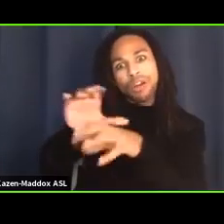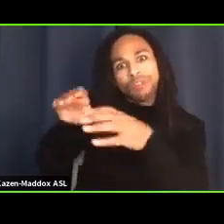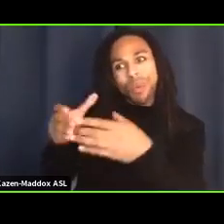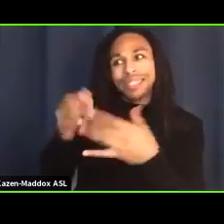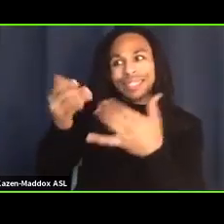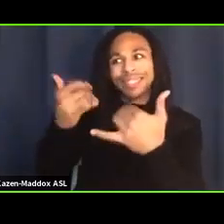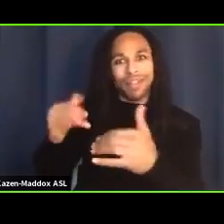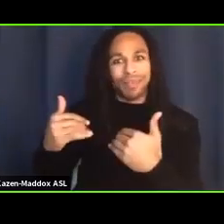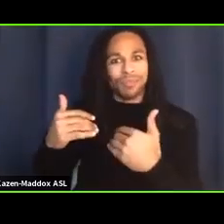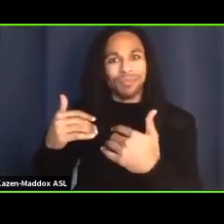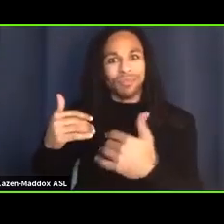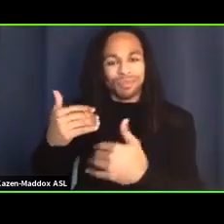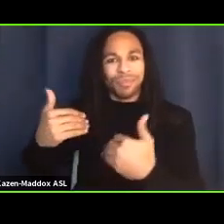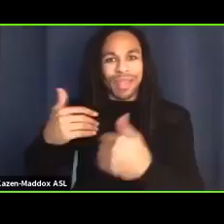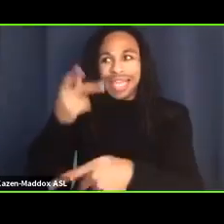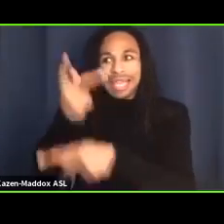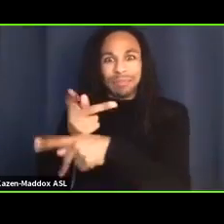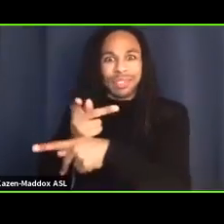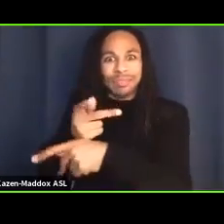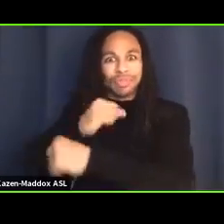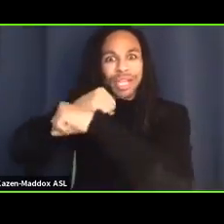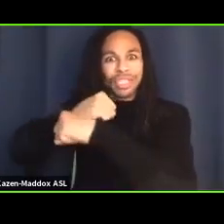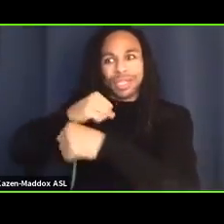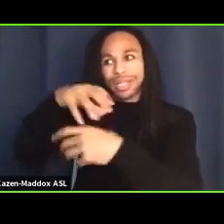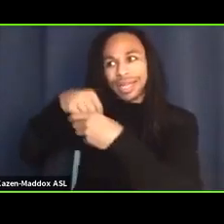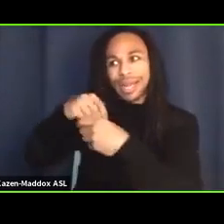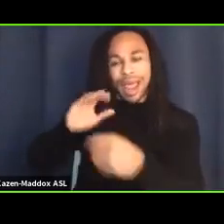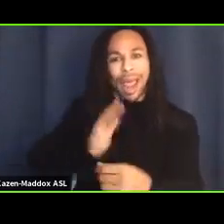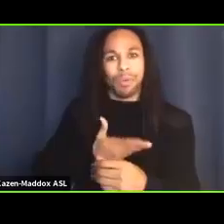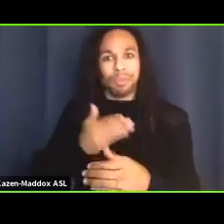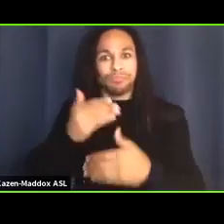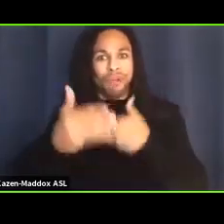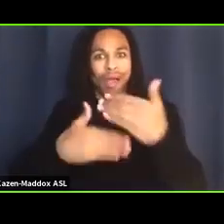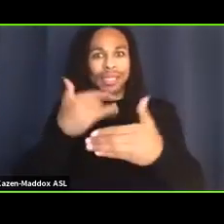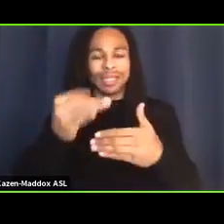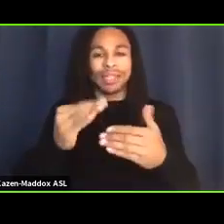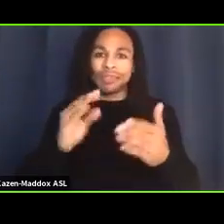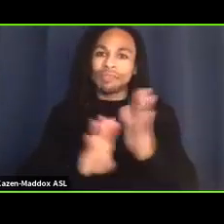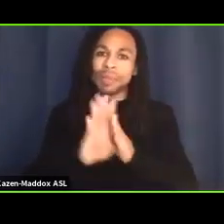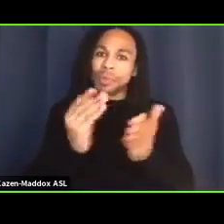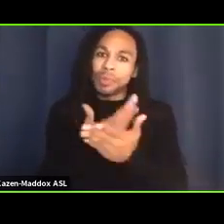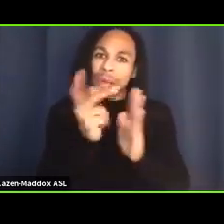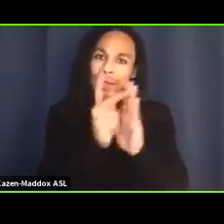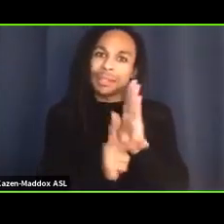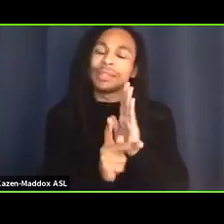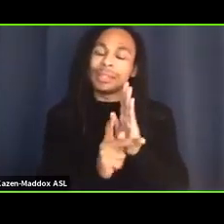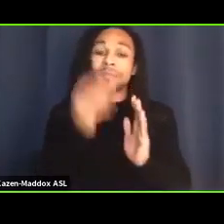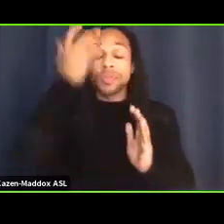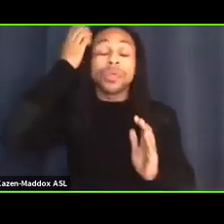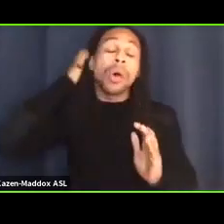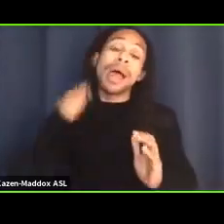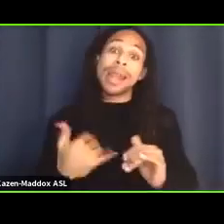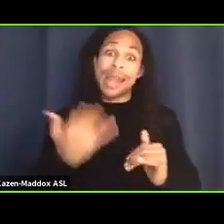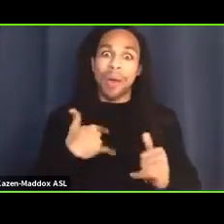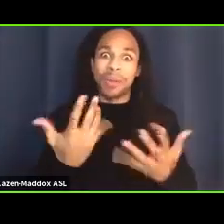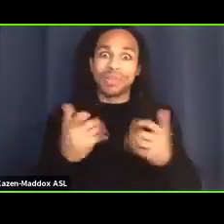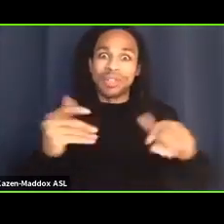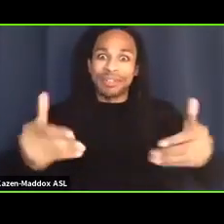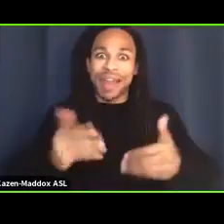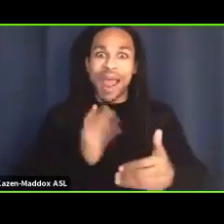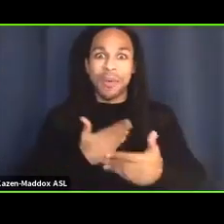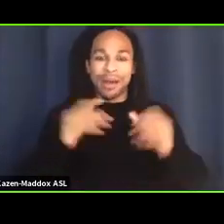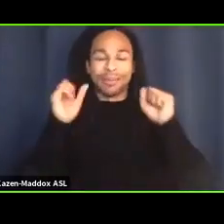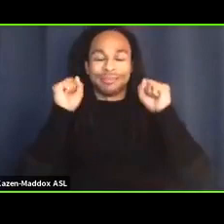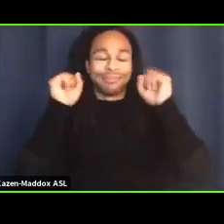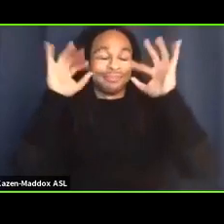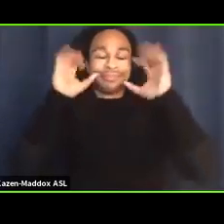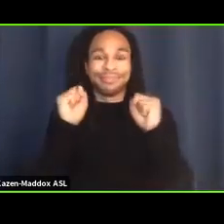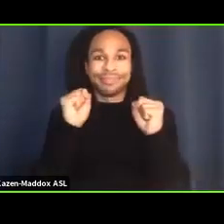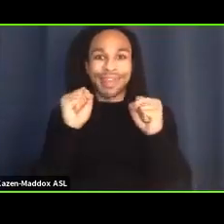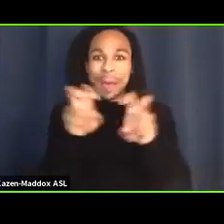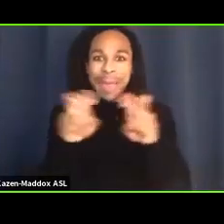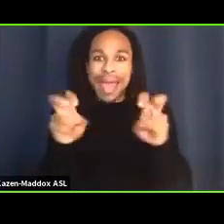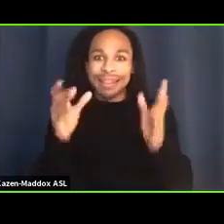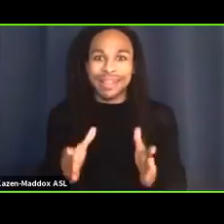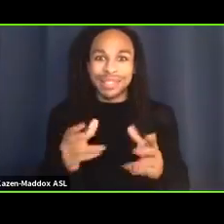teaching artists, dance companies and the other companies have already for a long time